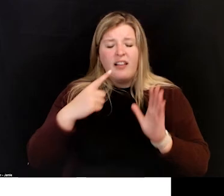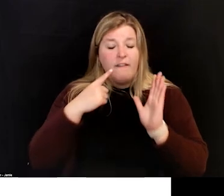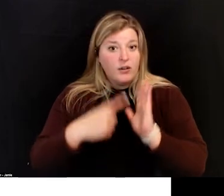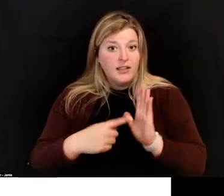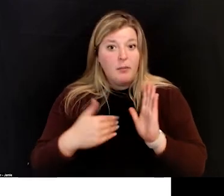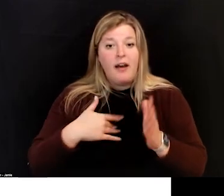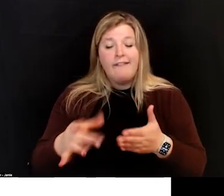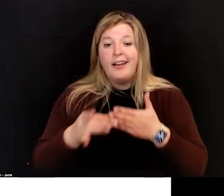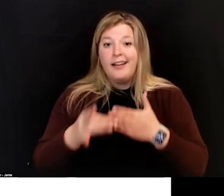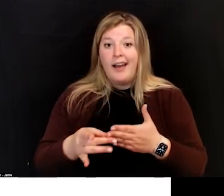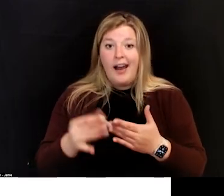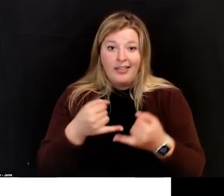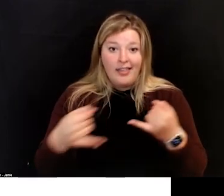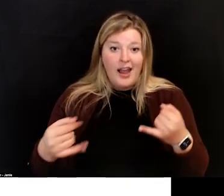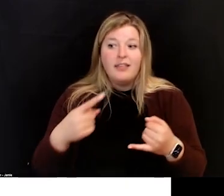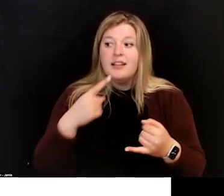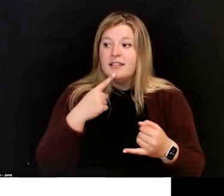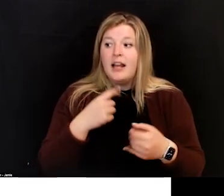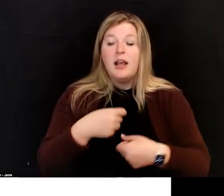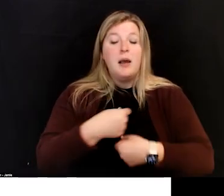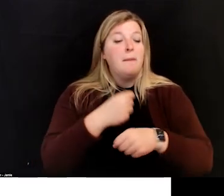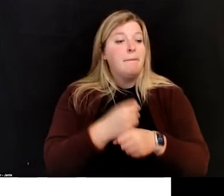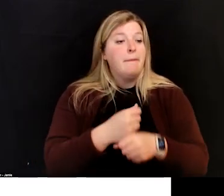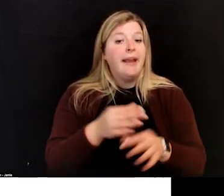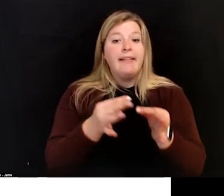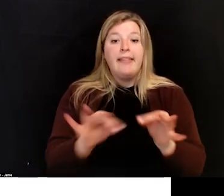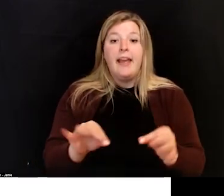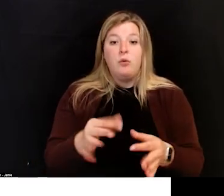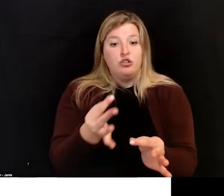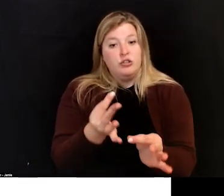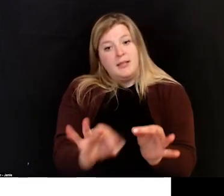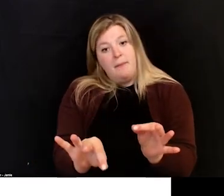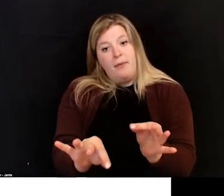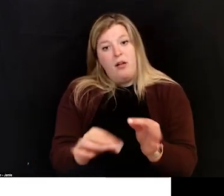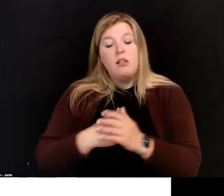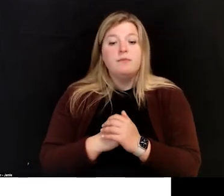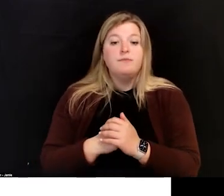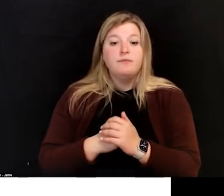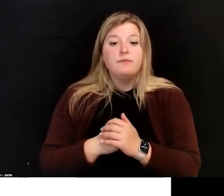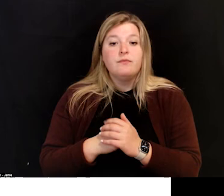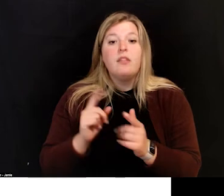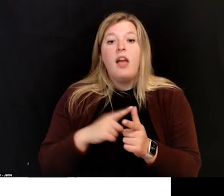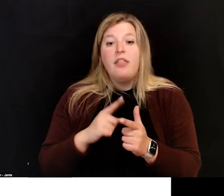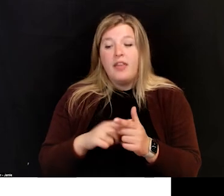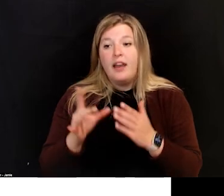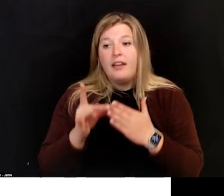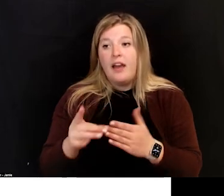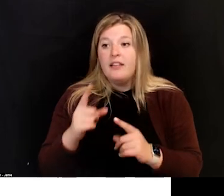I'm, again, oversimplifying this, but make the language simple. And then it says, "If you're working in English, do this.